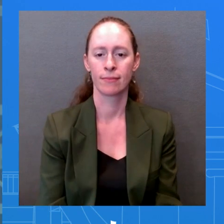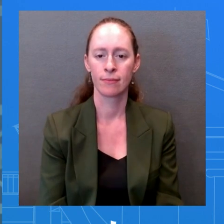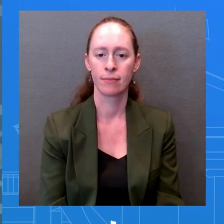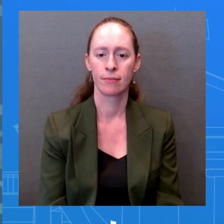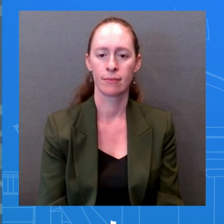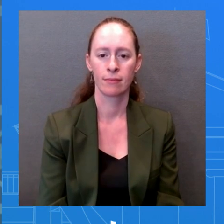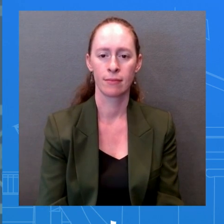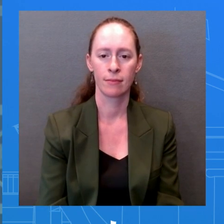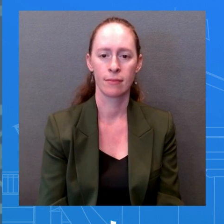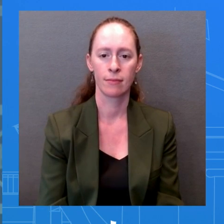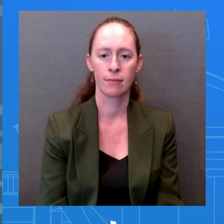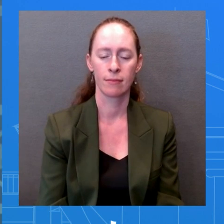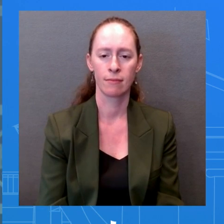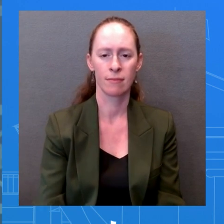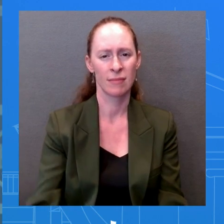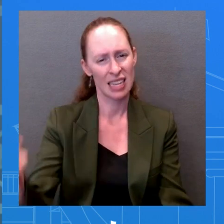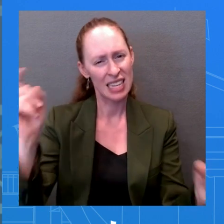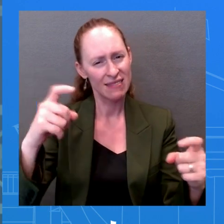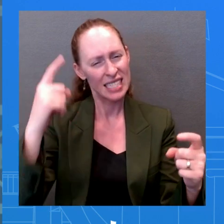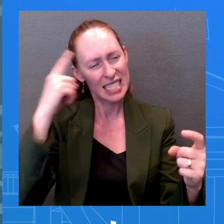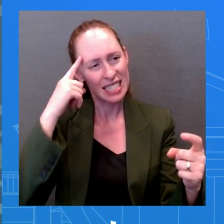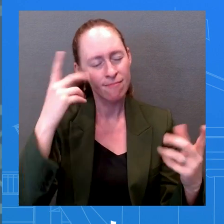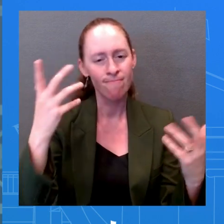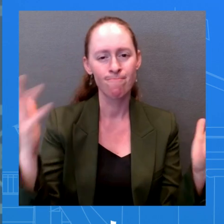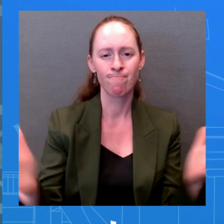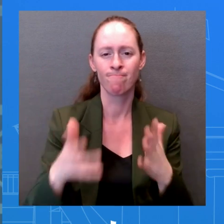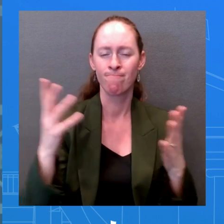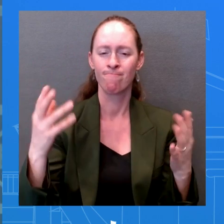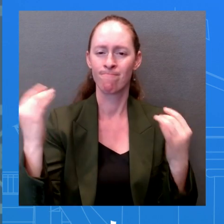And he emphasized how significant the economic impacts could be.